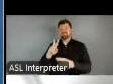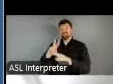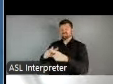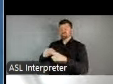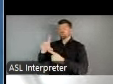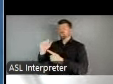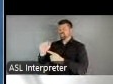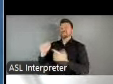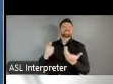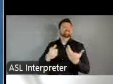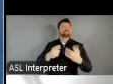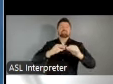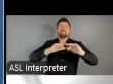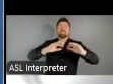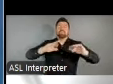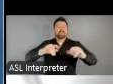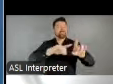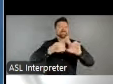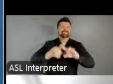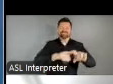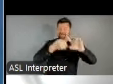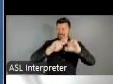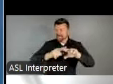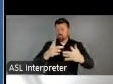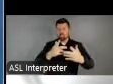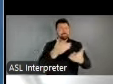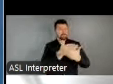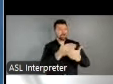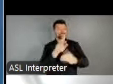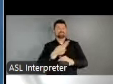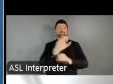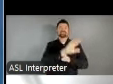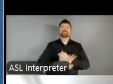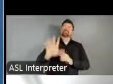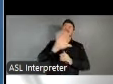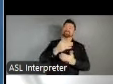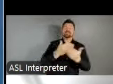on what part of the country you're in. Some local arts agencies use the following language,